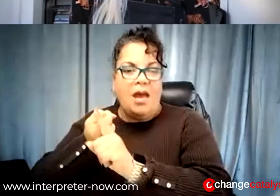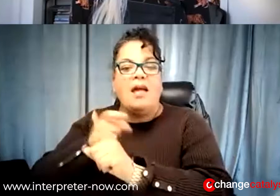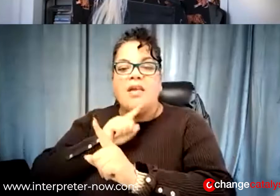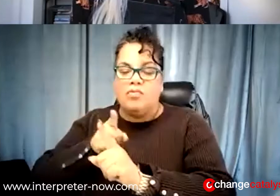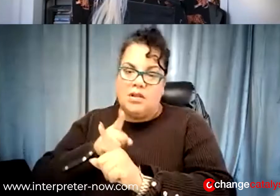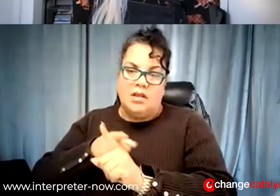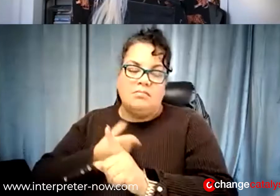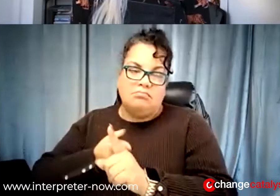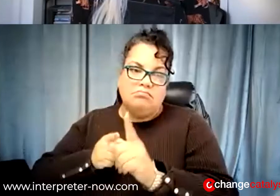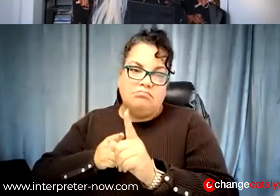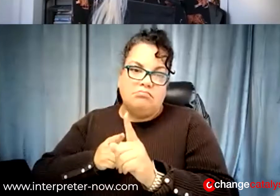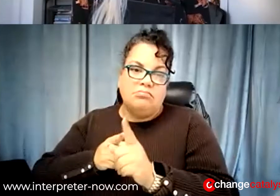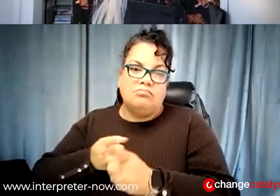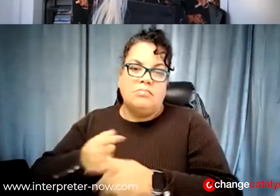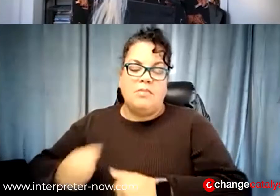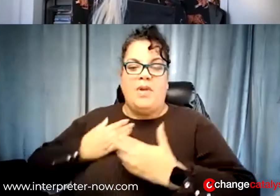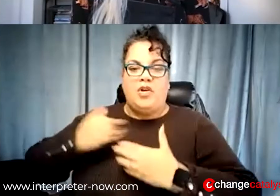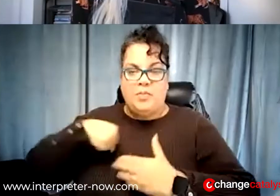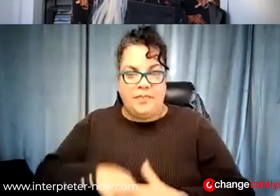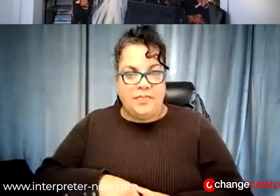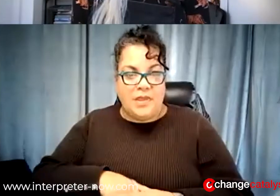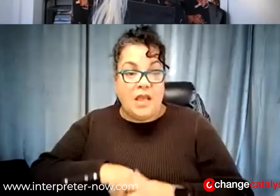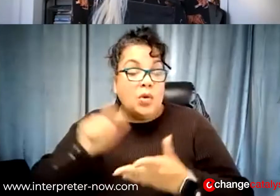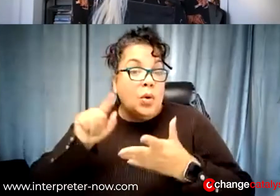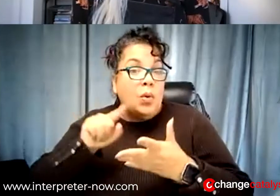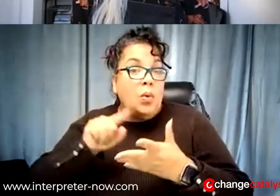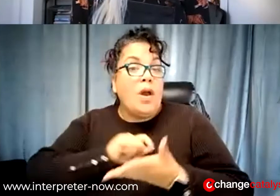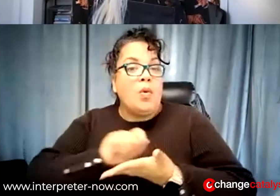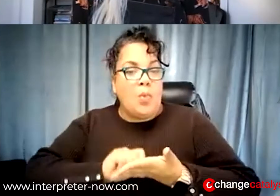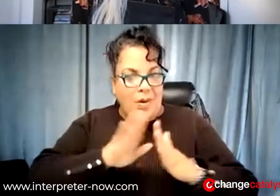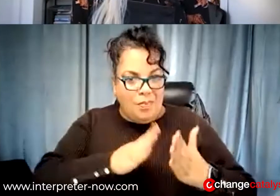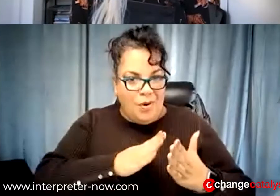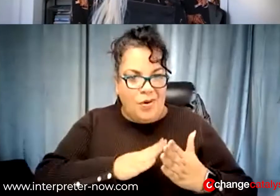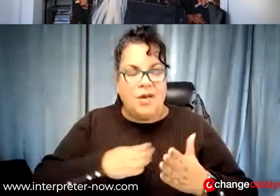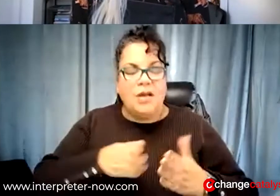I wrote a book towards the end of my time at Zillow called Blaze Your Own Trail, which